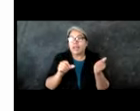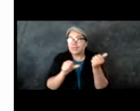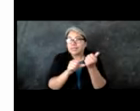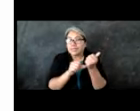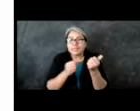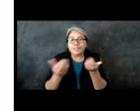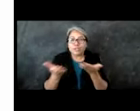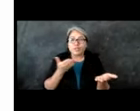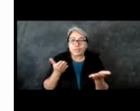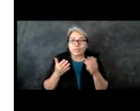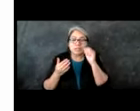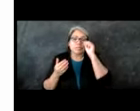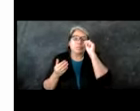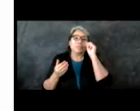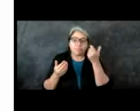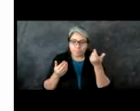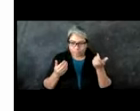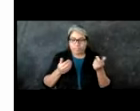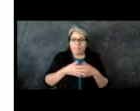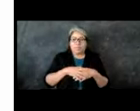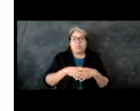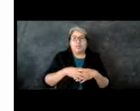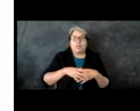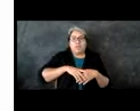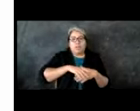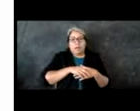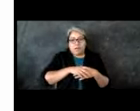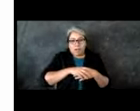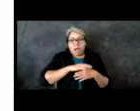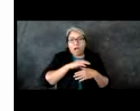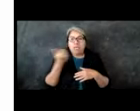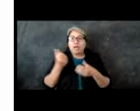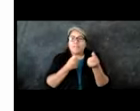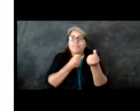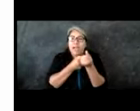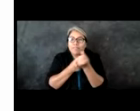much to receive Medi-Cal services, including IHSS or